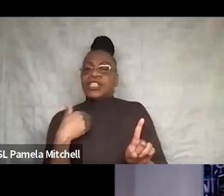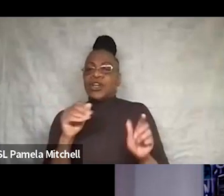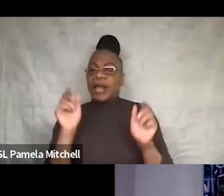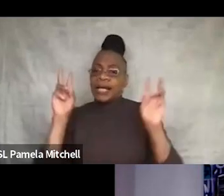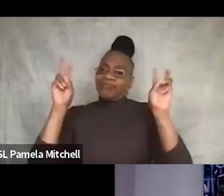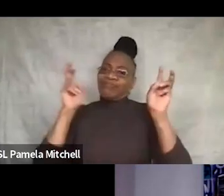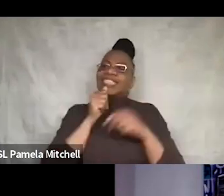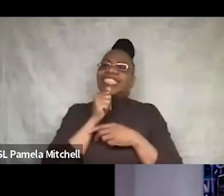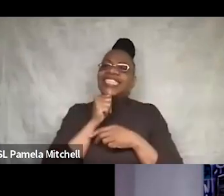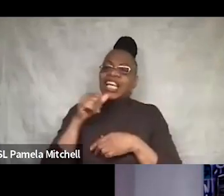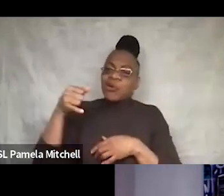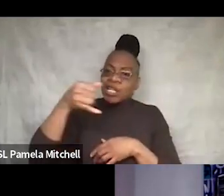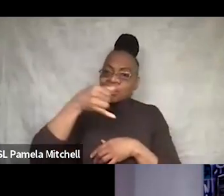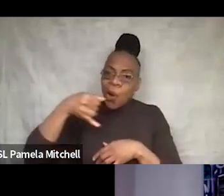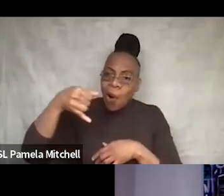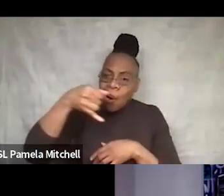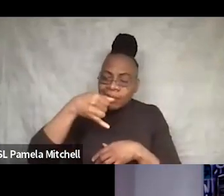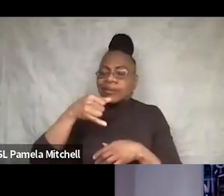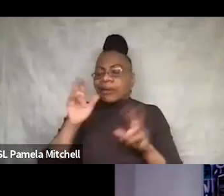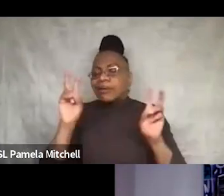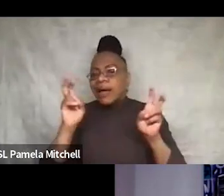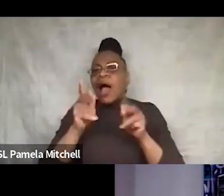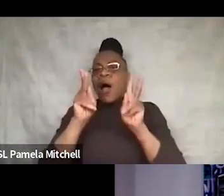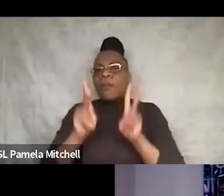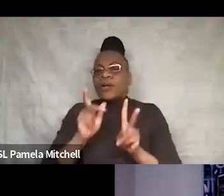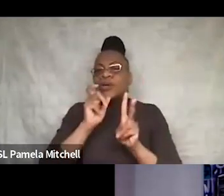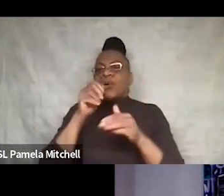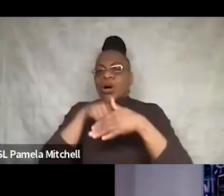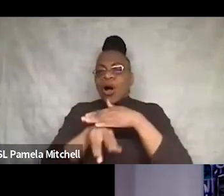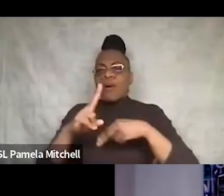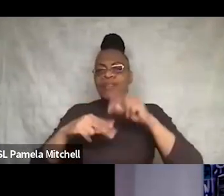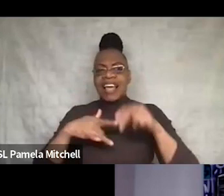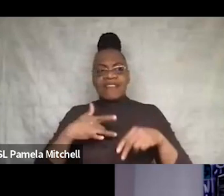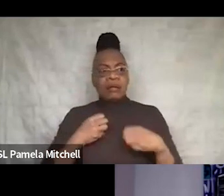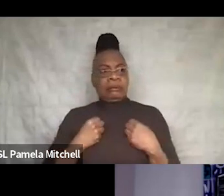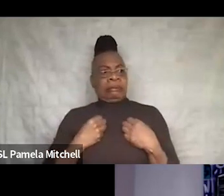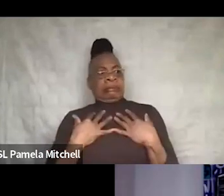'cause when somebody will come into a facility, and they're new, they're intimidating, you know, and oftentimes, you know,